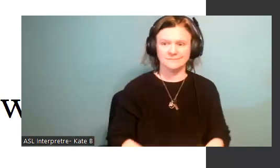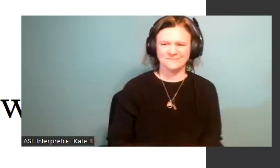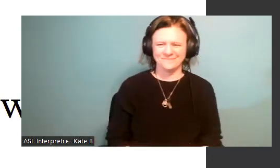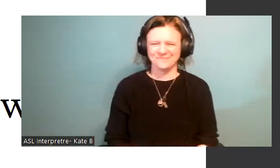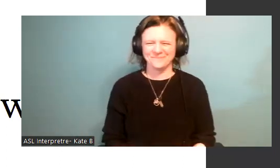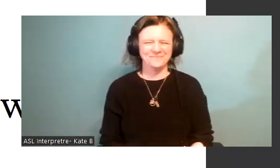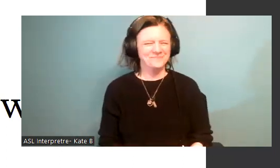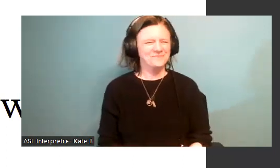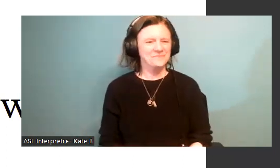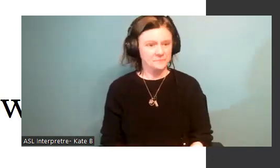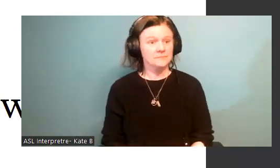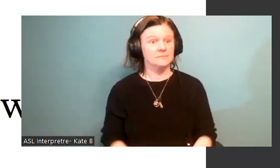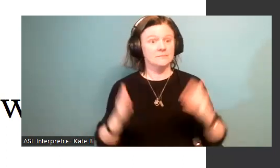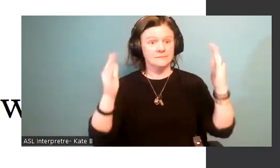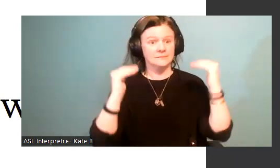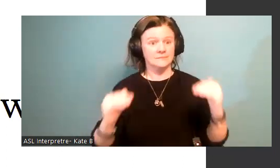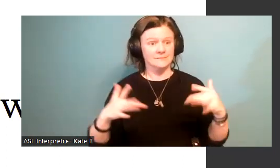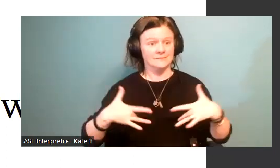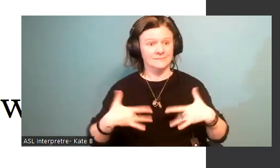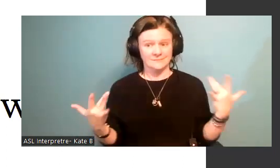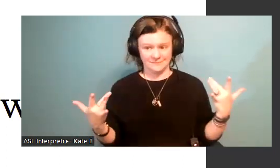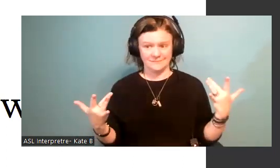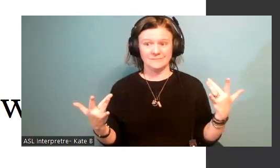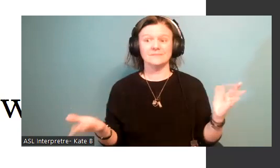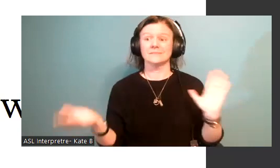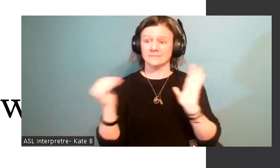Go ahead, Karl.